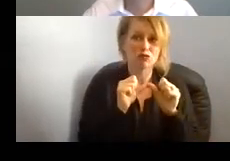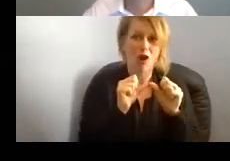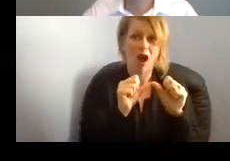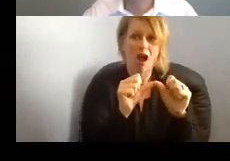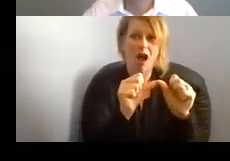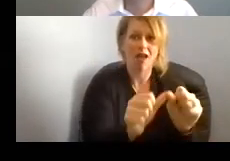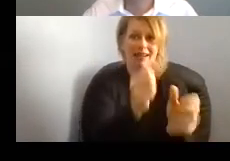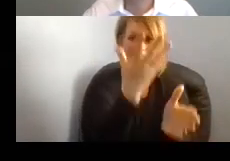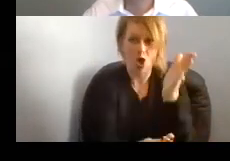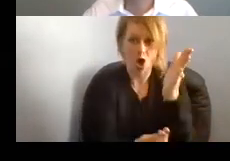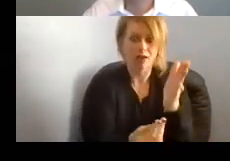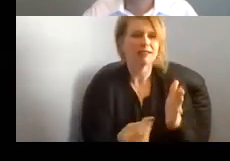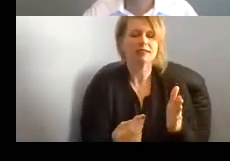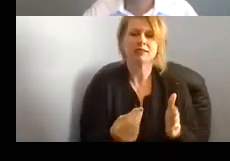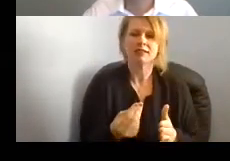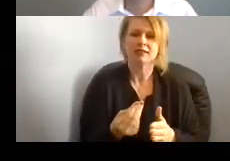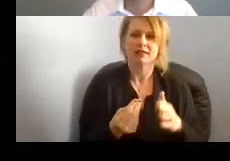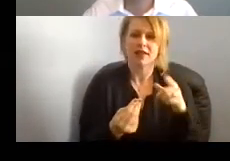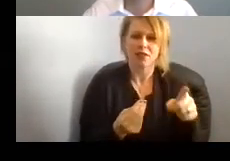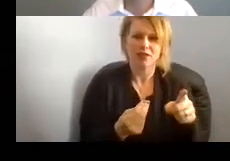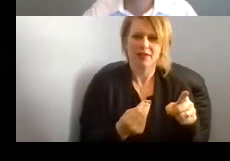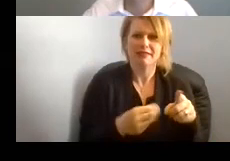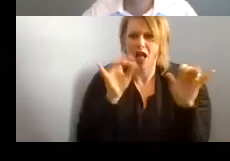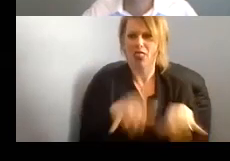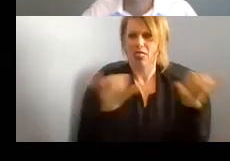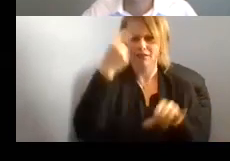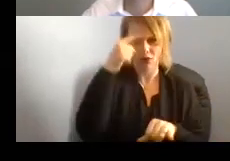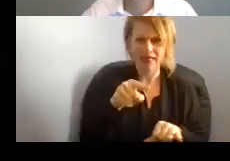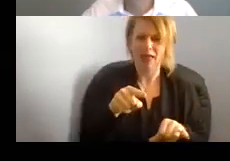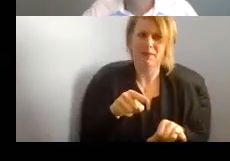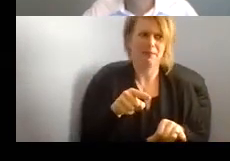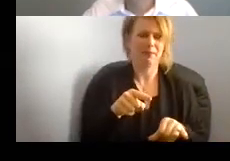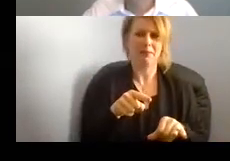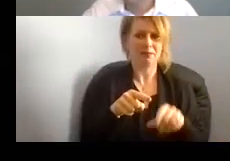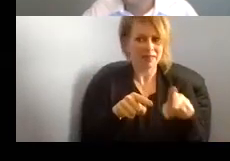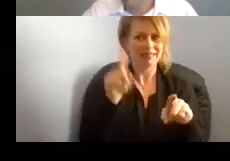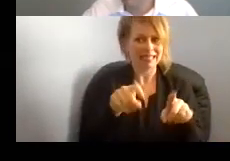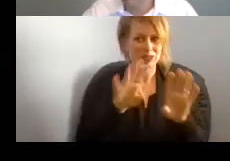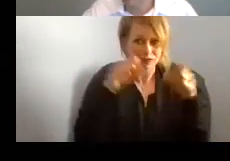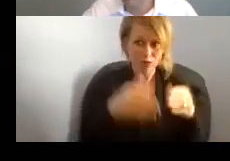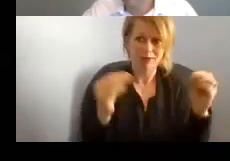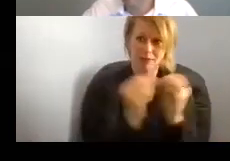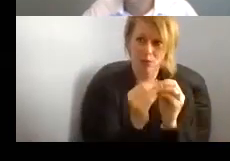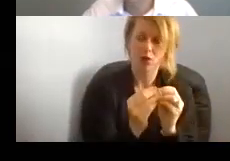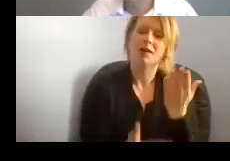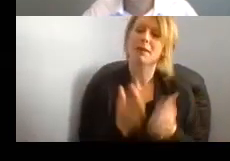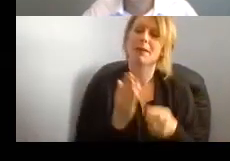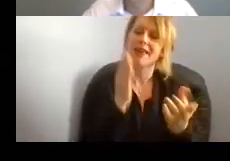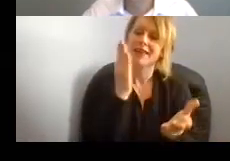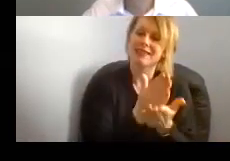traumatized by it. And that those are the kids who most need our help. Now, they may stop asking for it because they’ve recognized no one’s